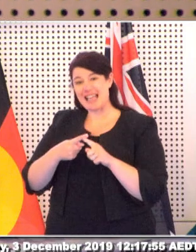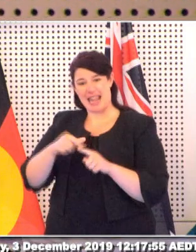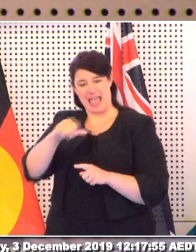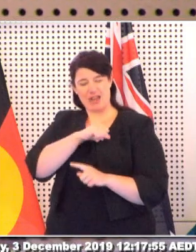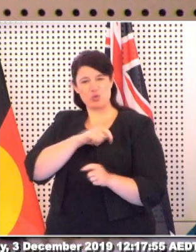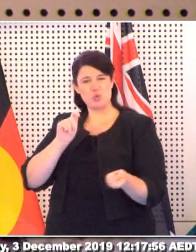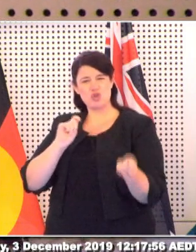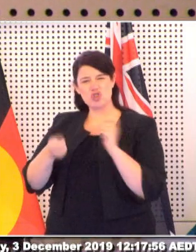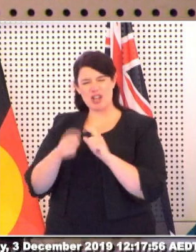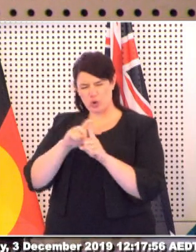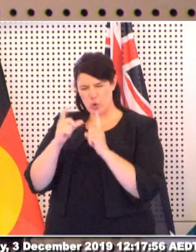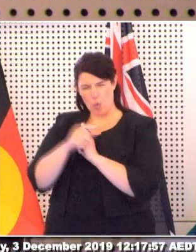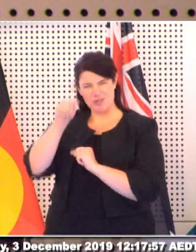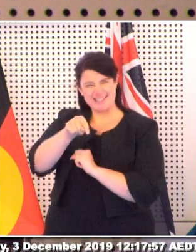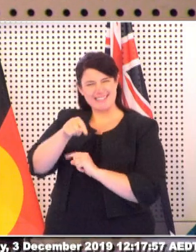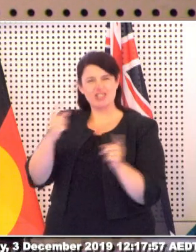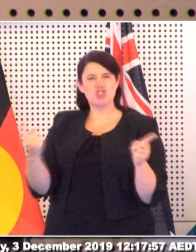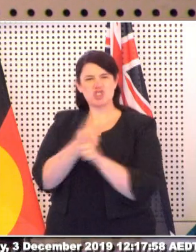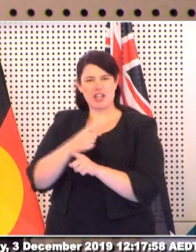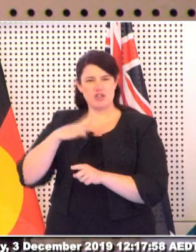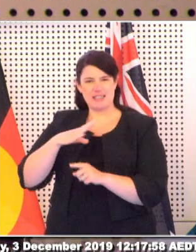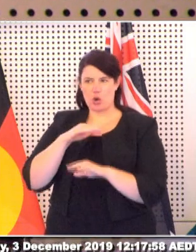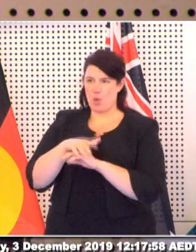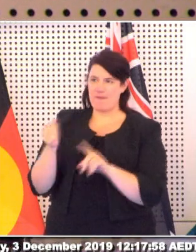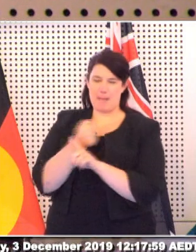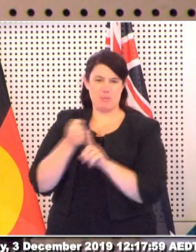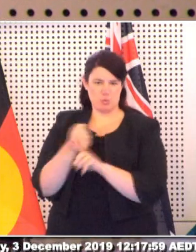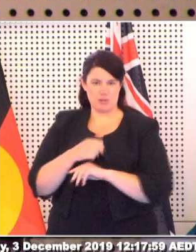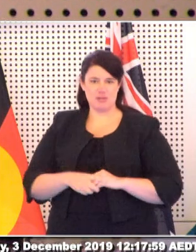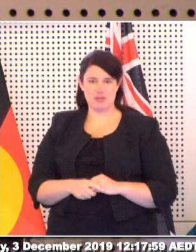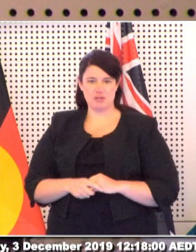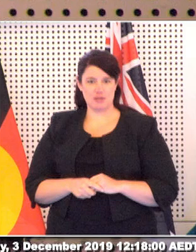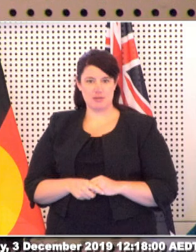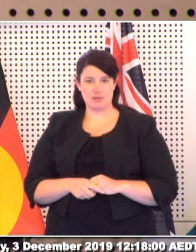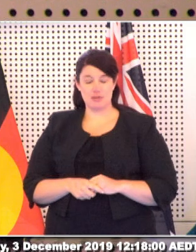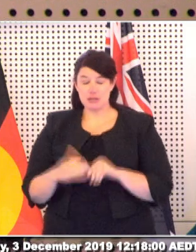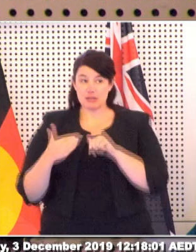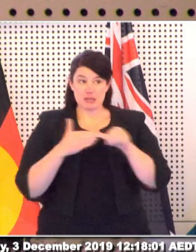Yes. I – yes, I agree. Yes. And I think that’s one of the things that makes it such a wicked problem.